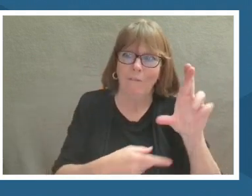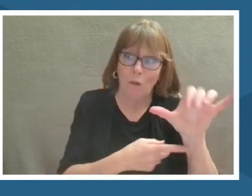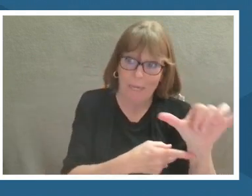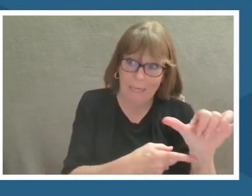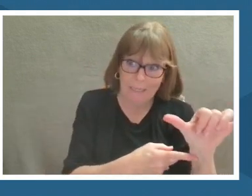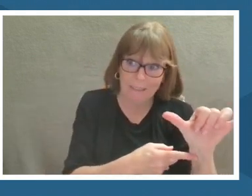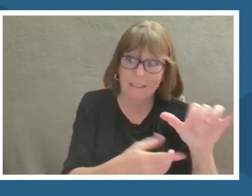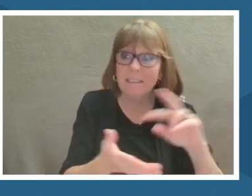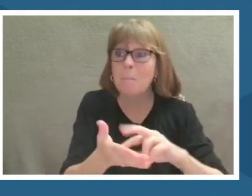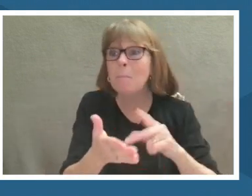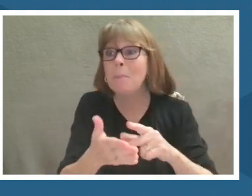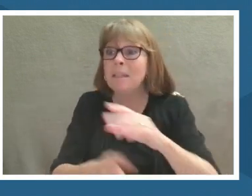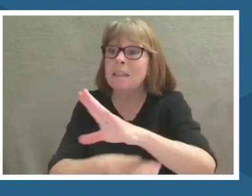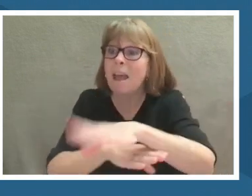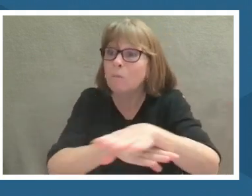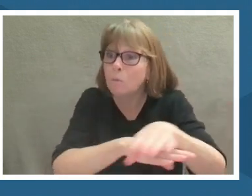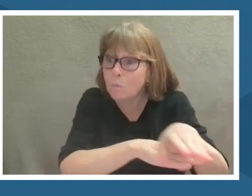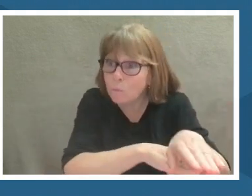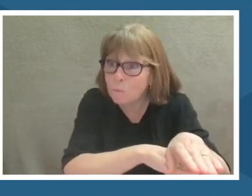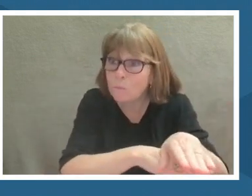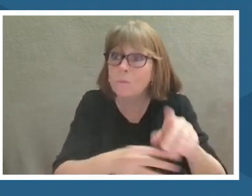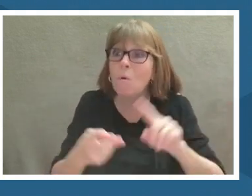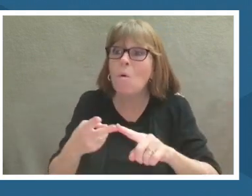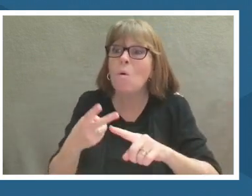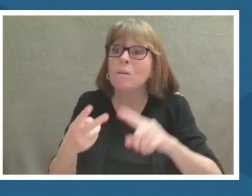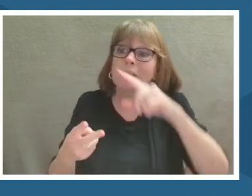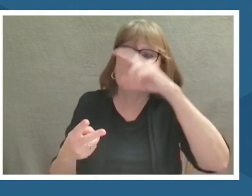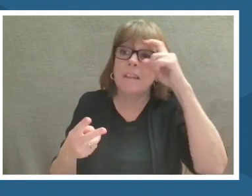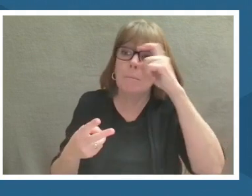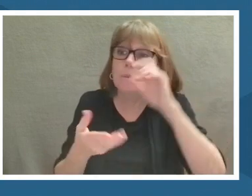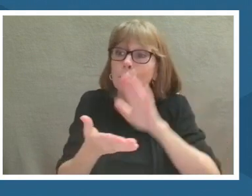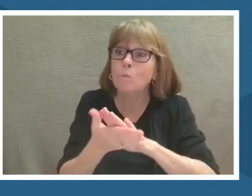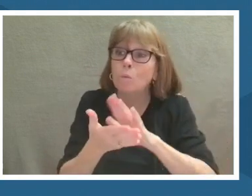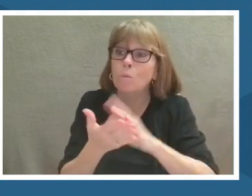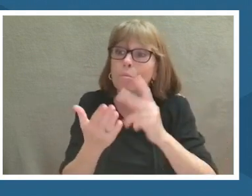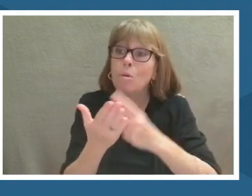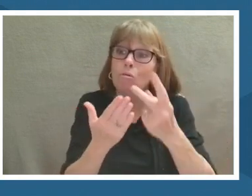learning programs and these are